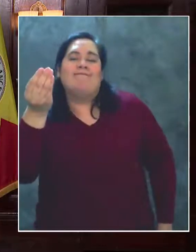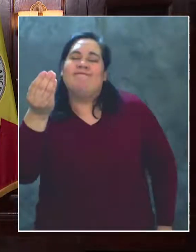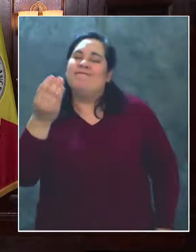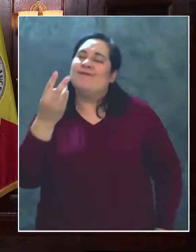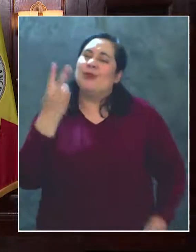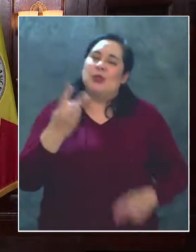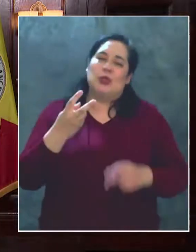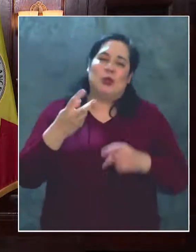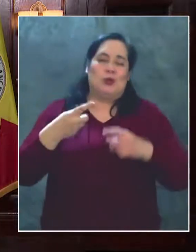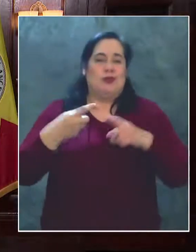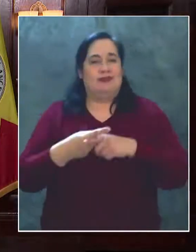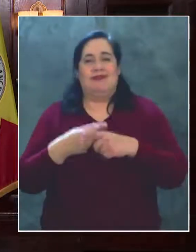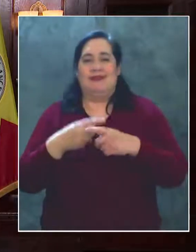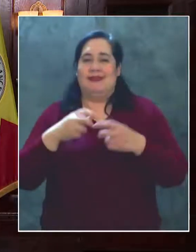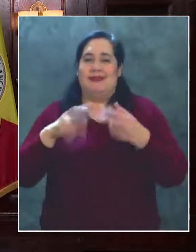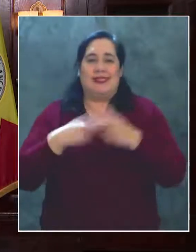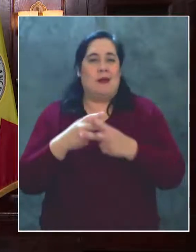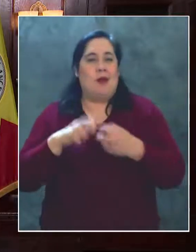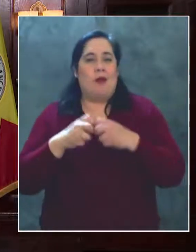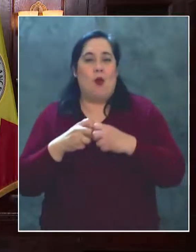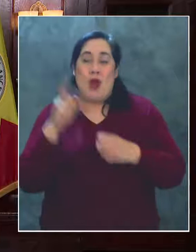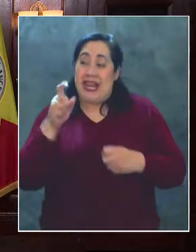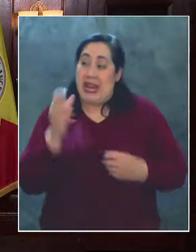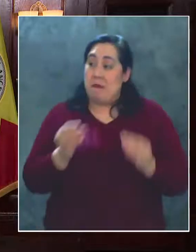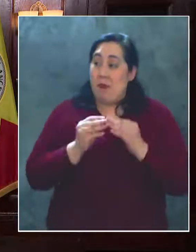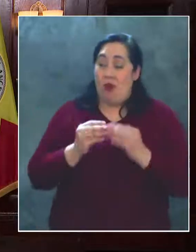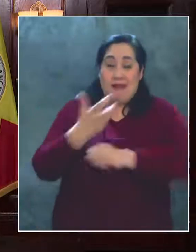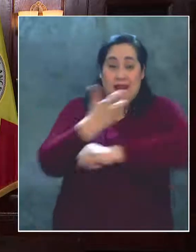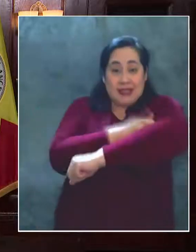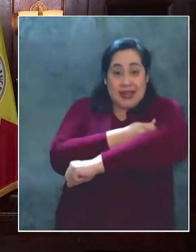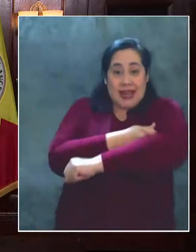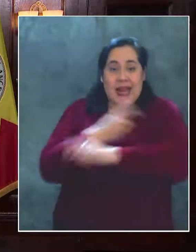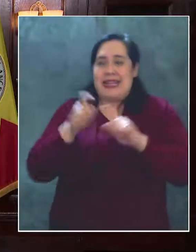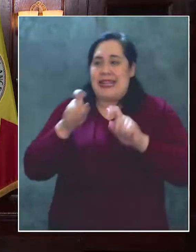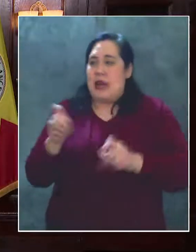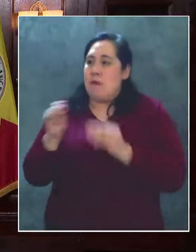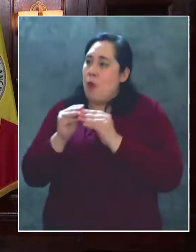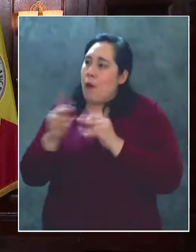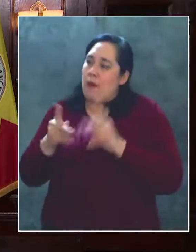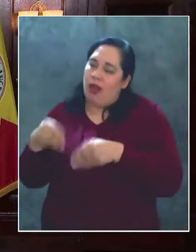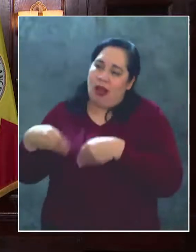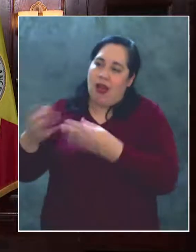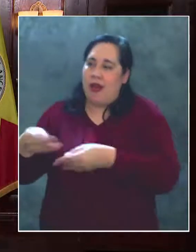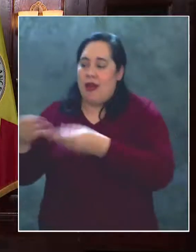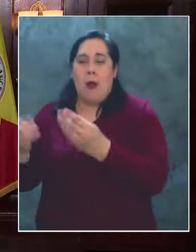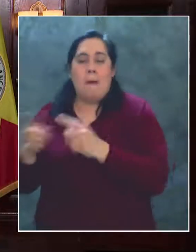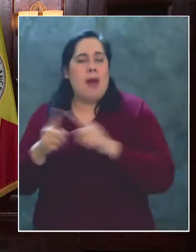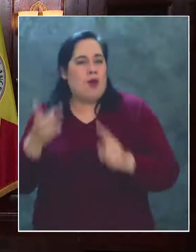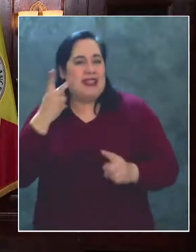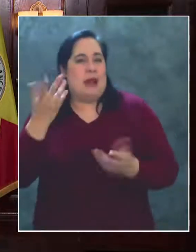THEM TO GET OUT MORE QUICKLY. BUT ONE THING THAT WE'VE SEEN THROUGH OUR TESTING PROGRAM IS